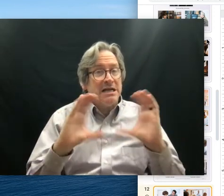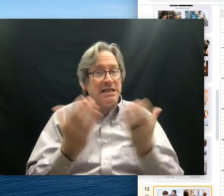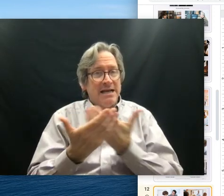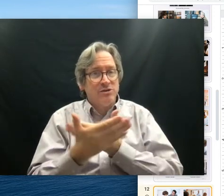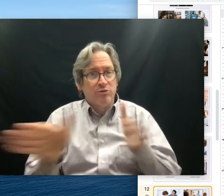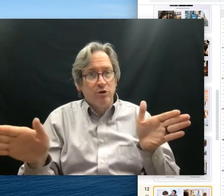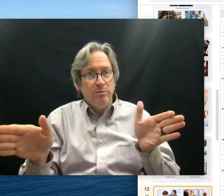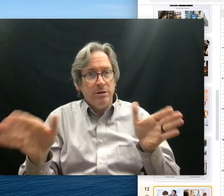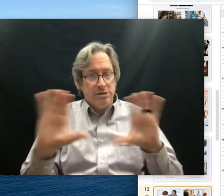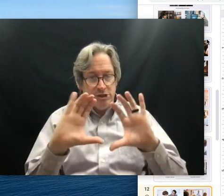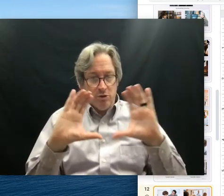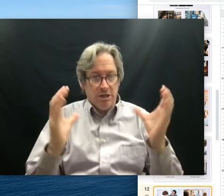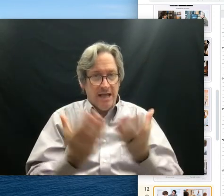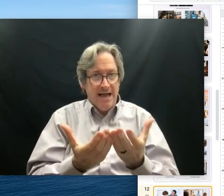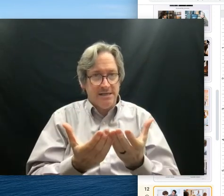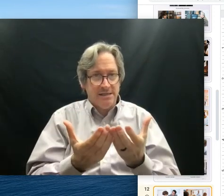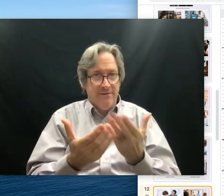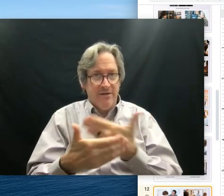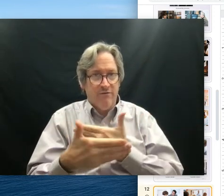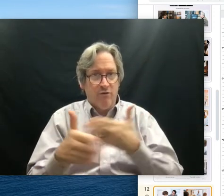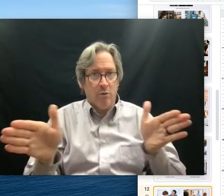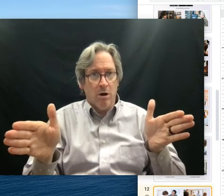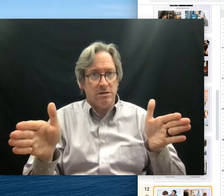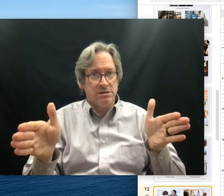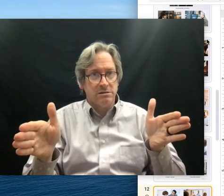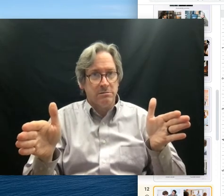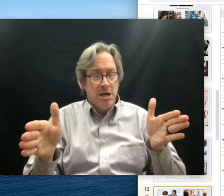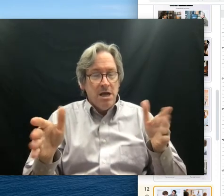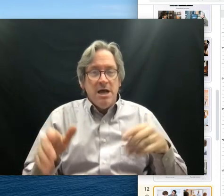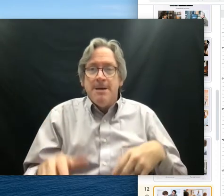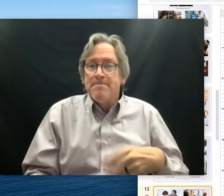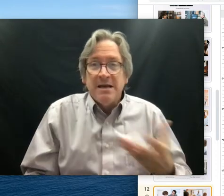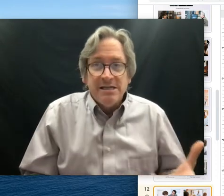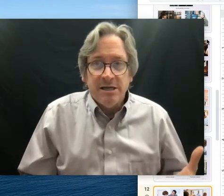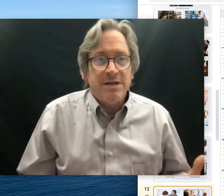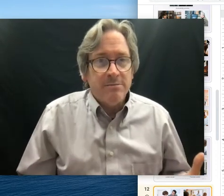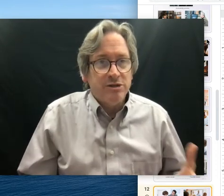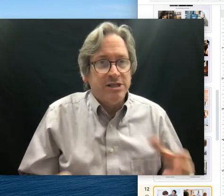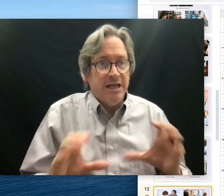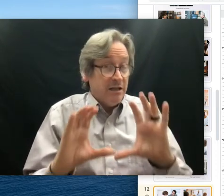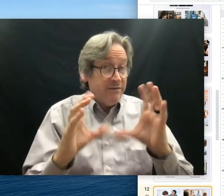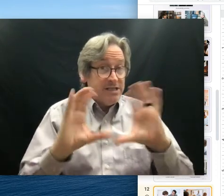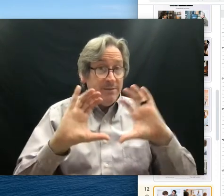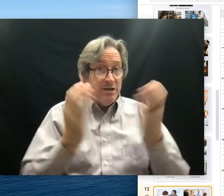class room so class and then the four walls sometimes you'll see you'll even see me do